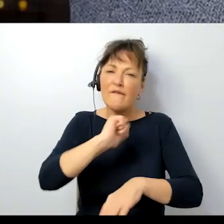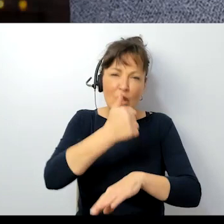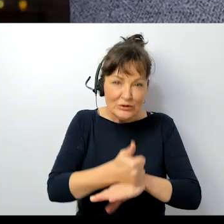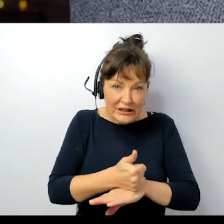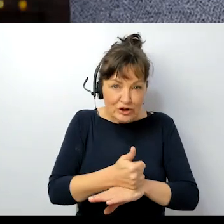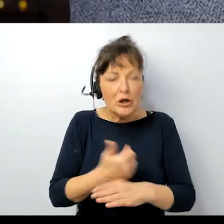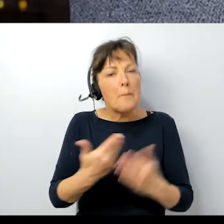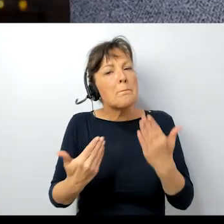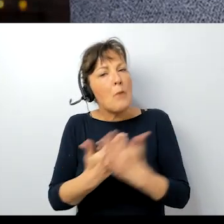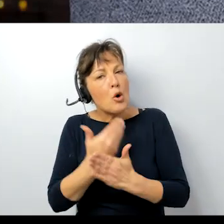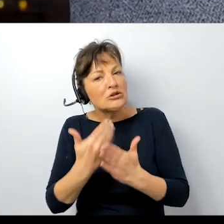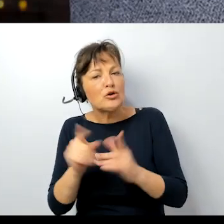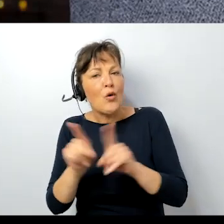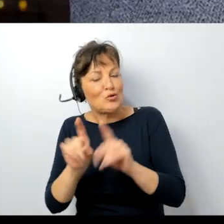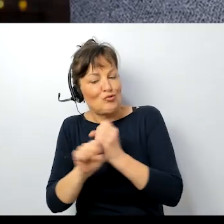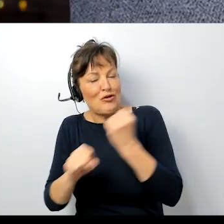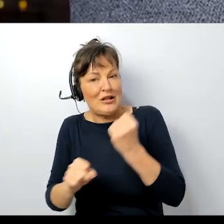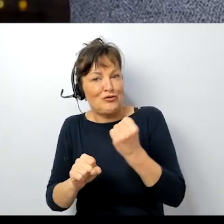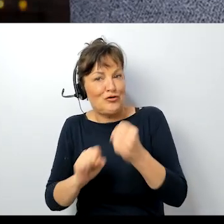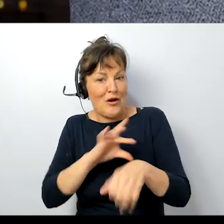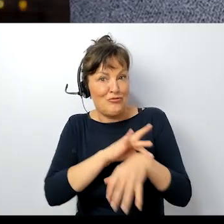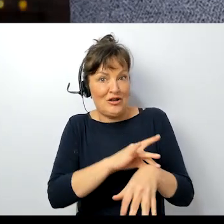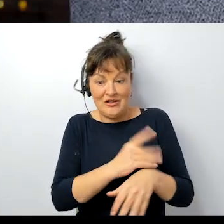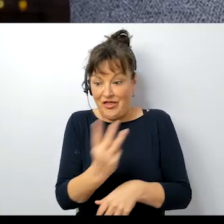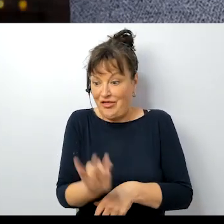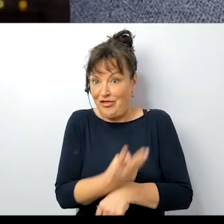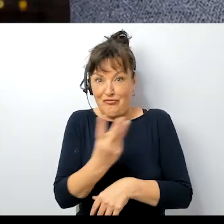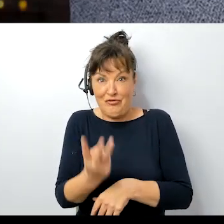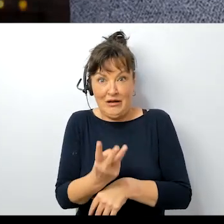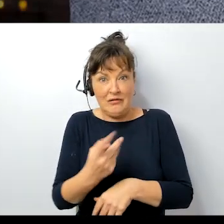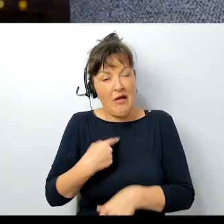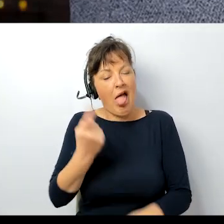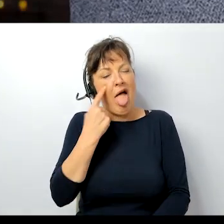apprenticeship programs listed; Foundation Apprenticeships, Modern Apprenticeships